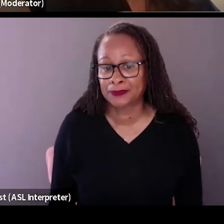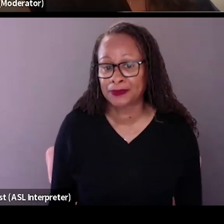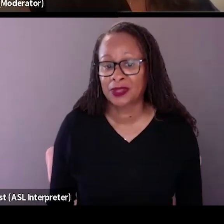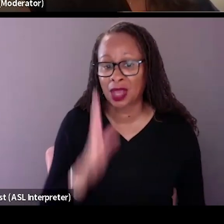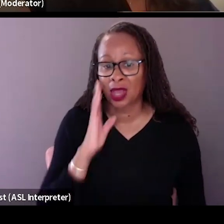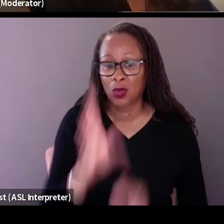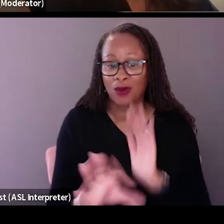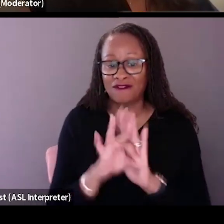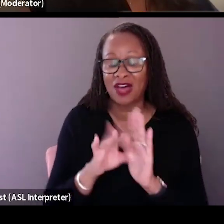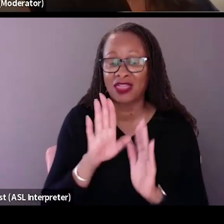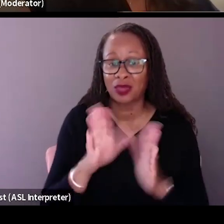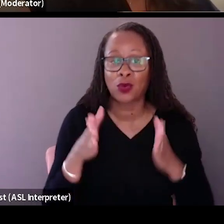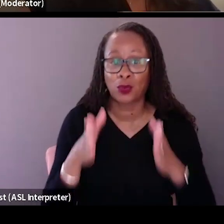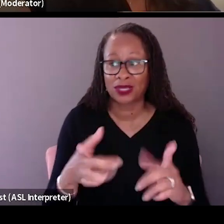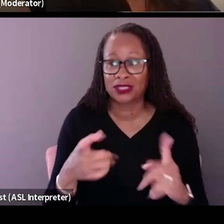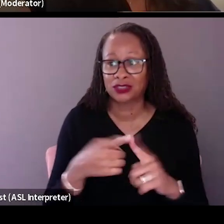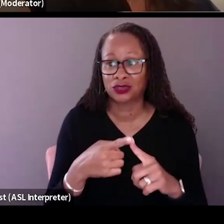you know, in front of Judge Newman.